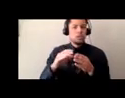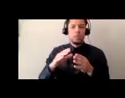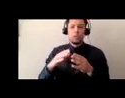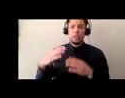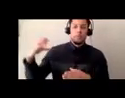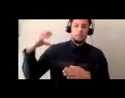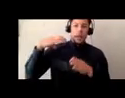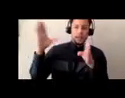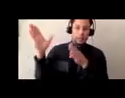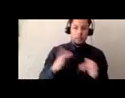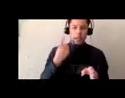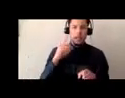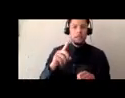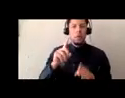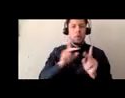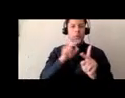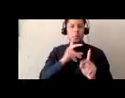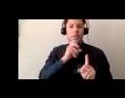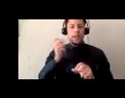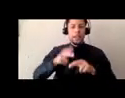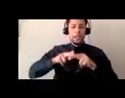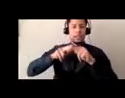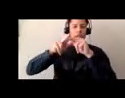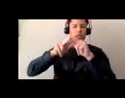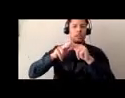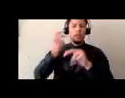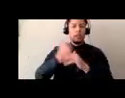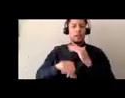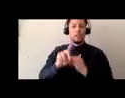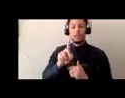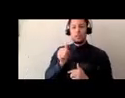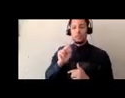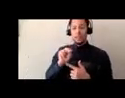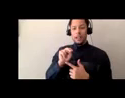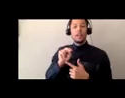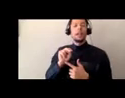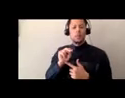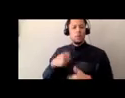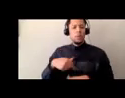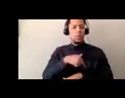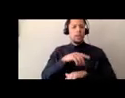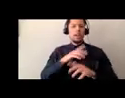center we are technically touching a little bit of every single circle here.